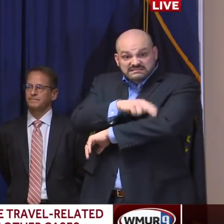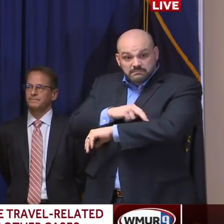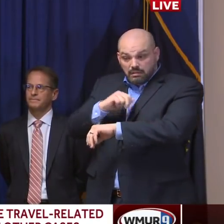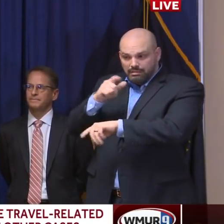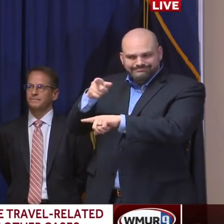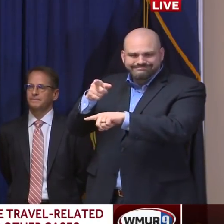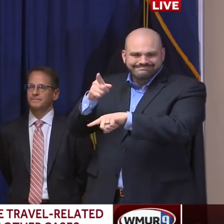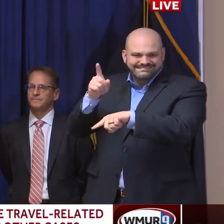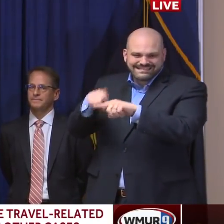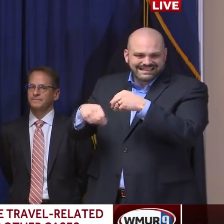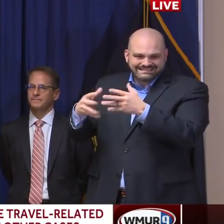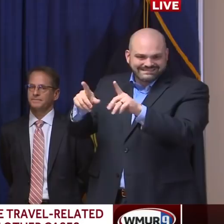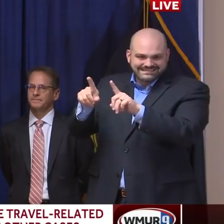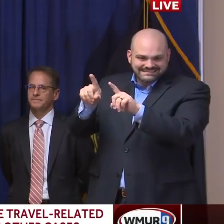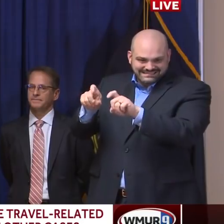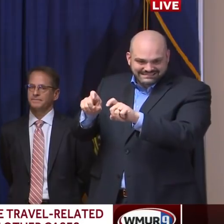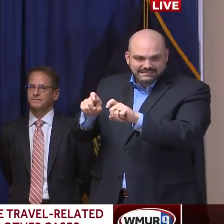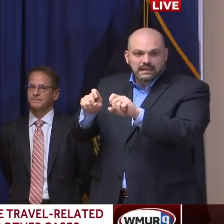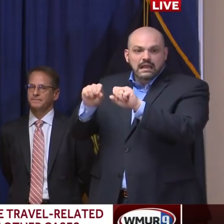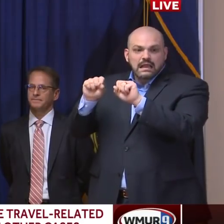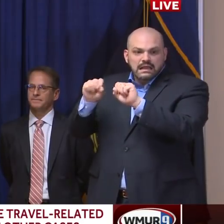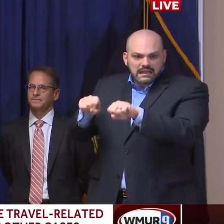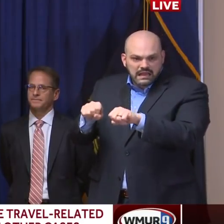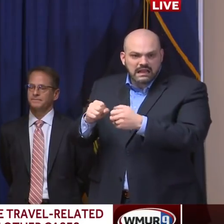NOT TESTING A MOBILE SIMPLY SITE -- SAMPLING SITE.